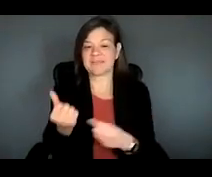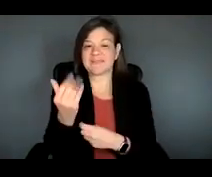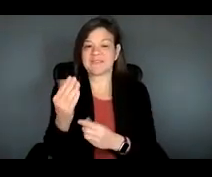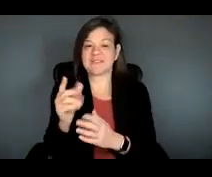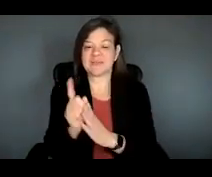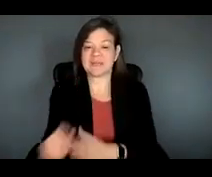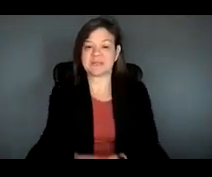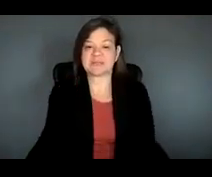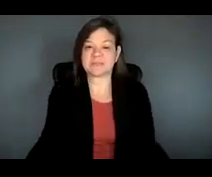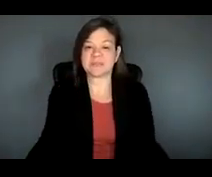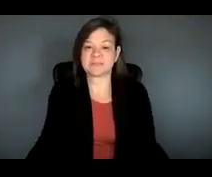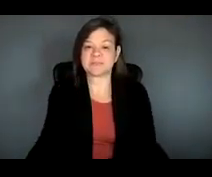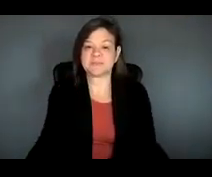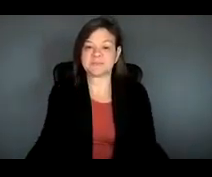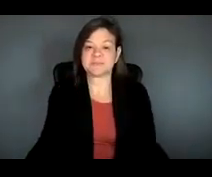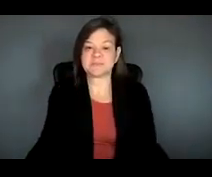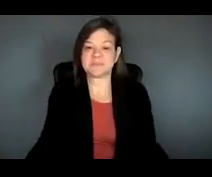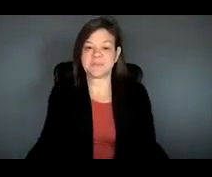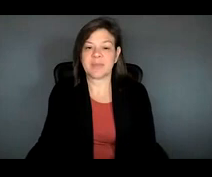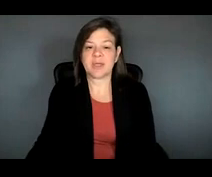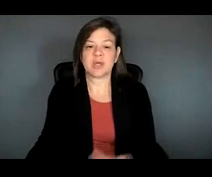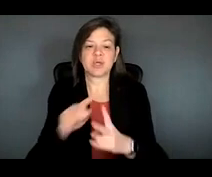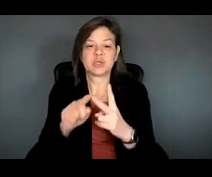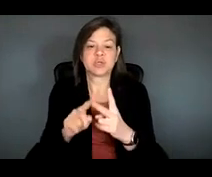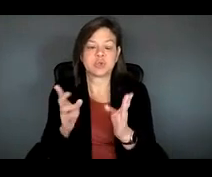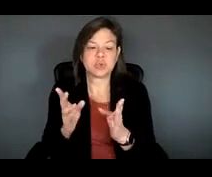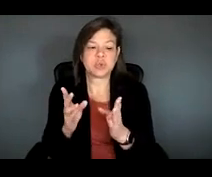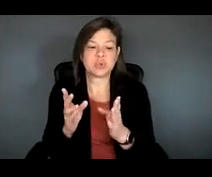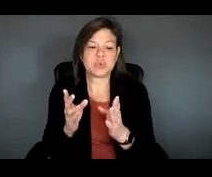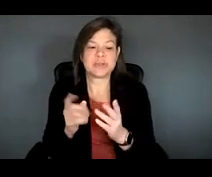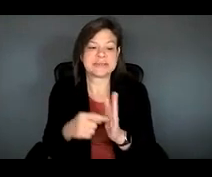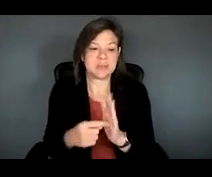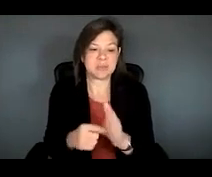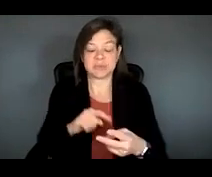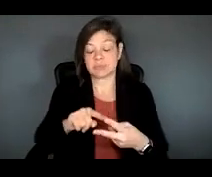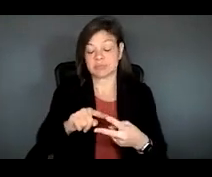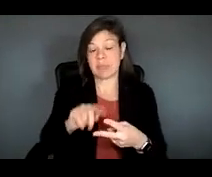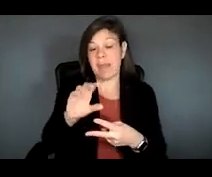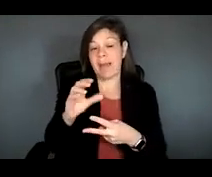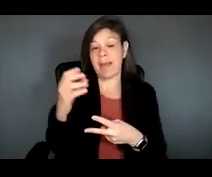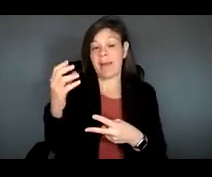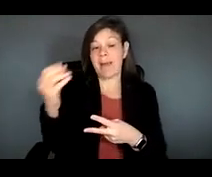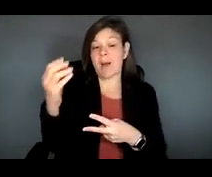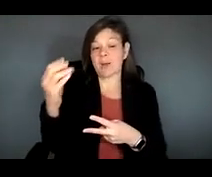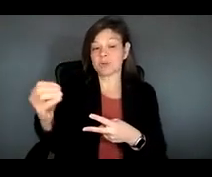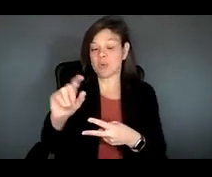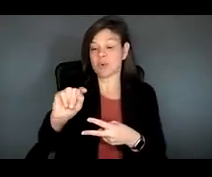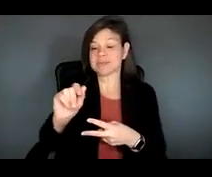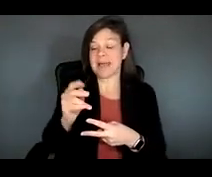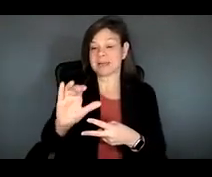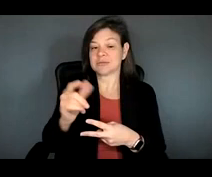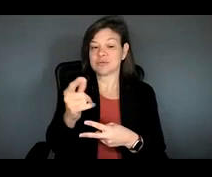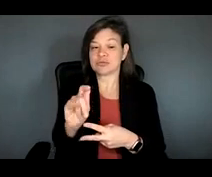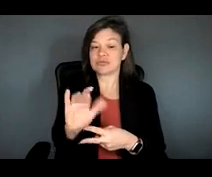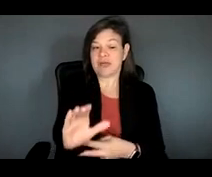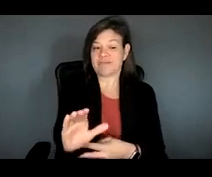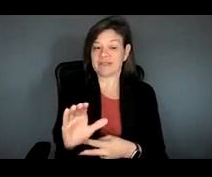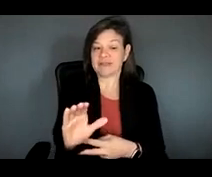I threw in two examples. One is an outdoor tactile graphics in different